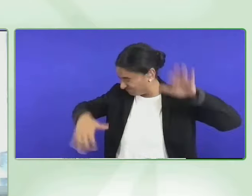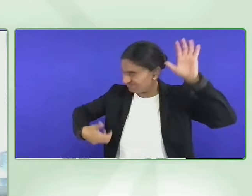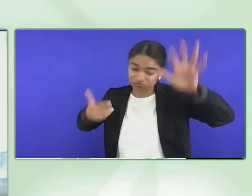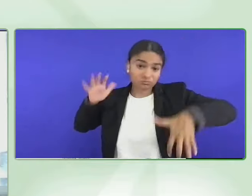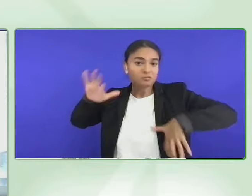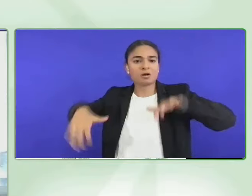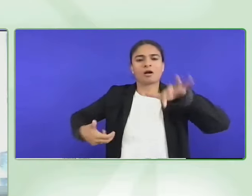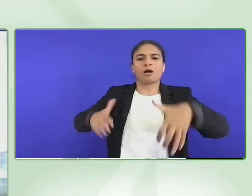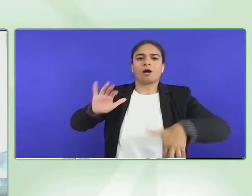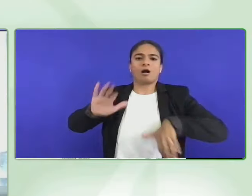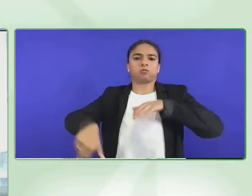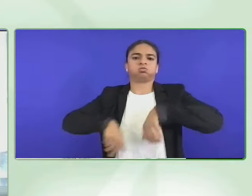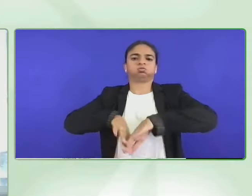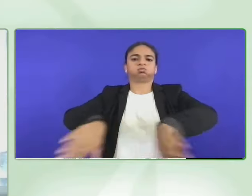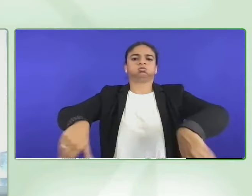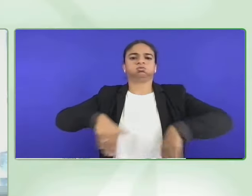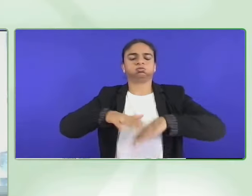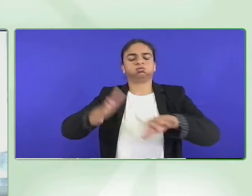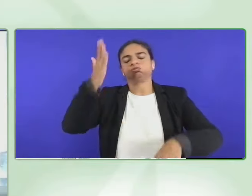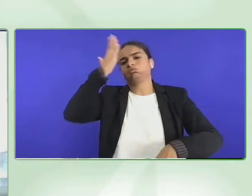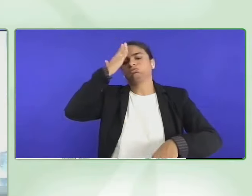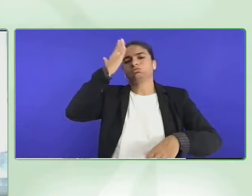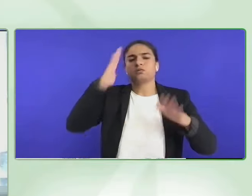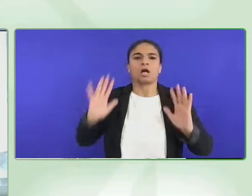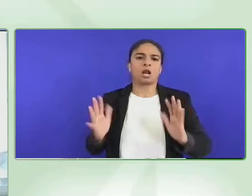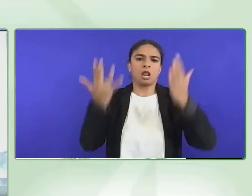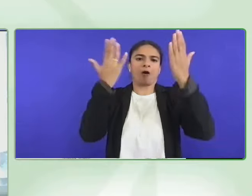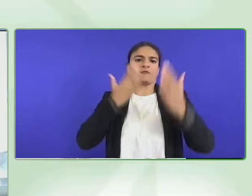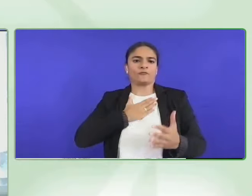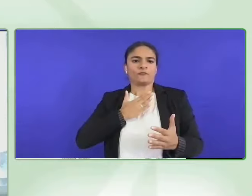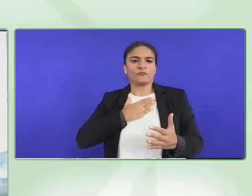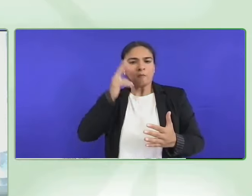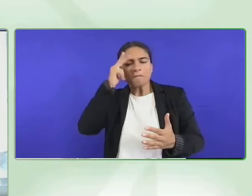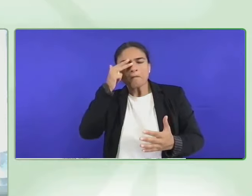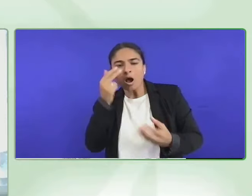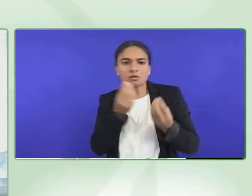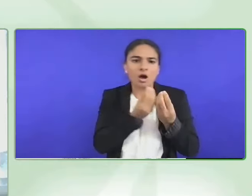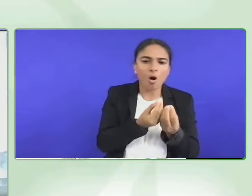hundreds of people with blindness and other disabilities.